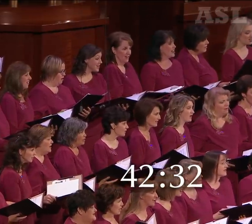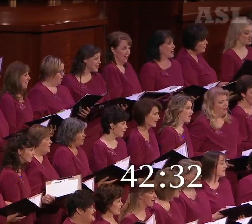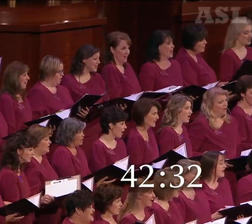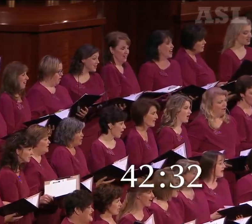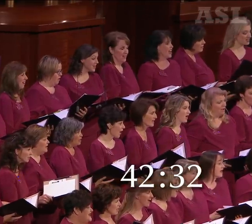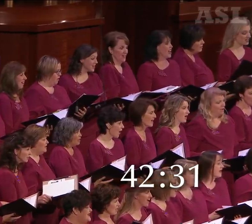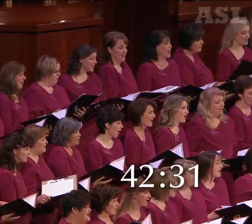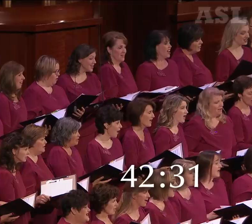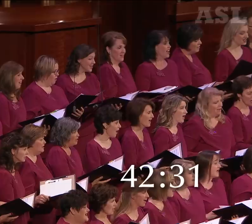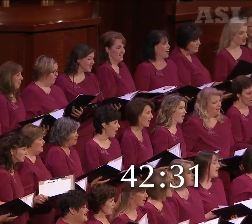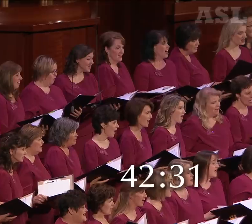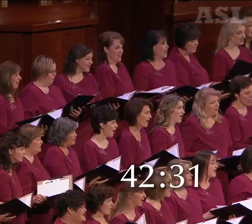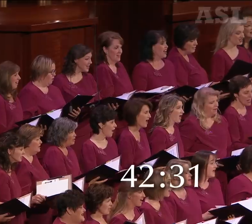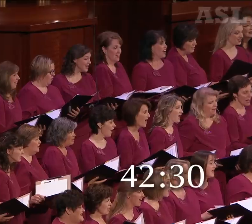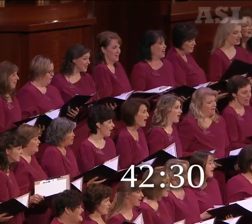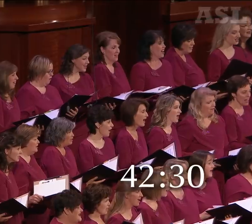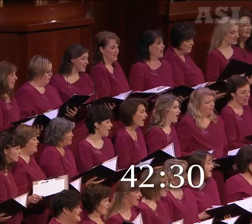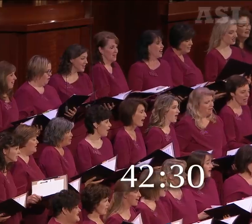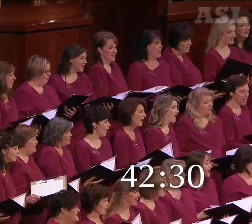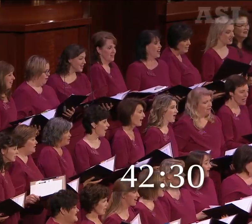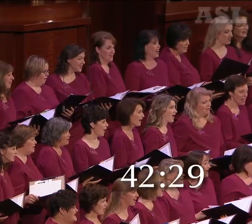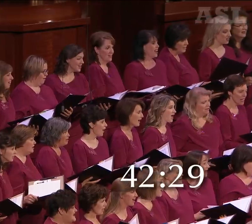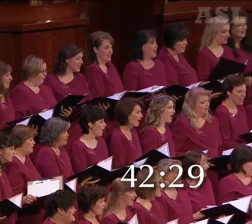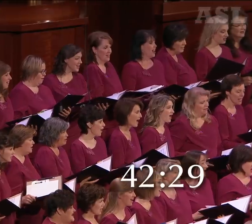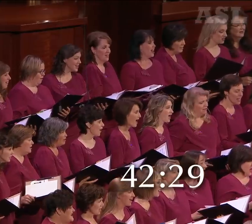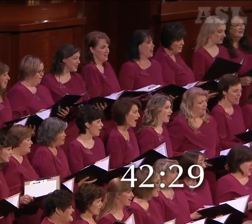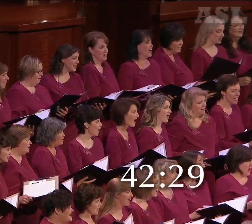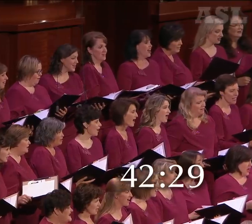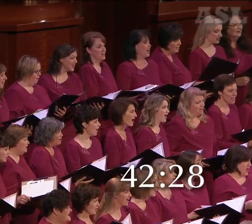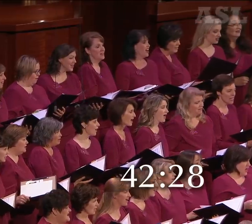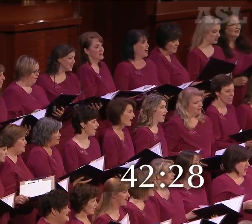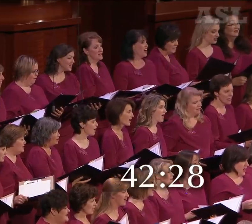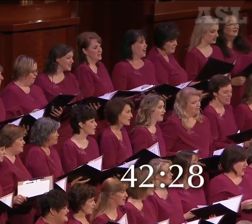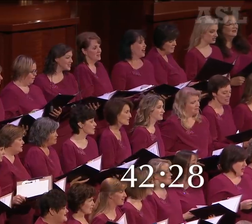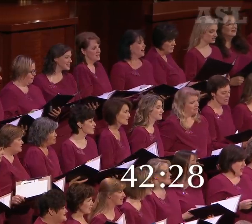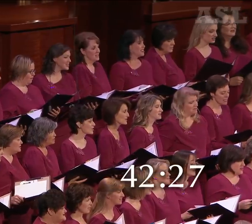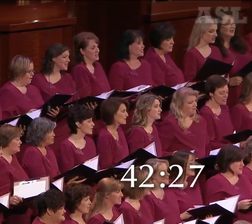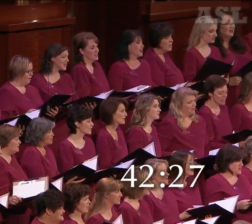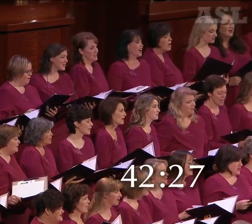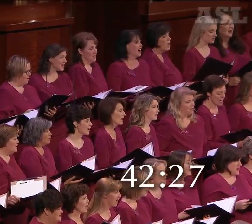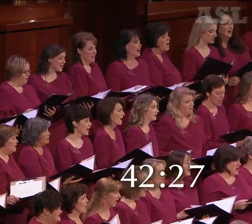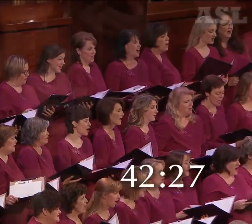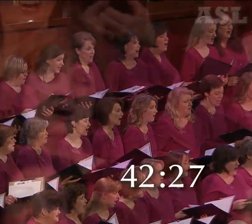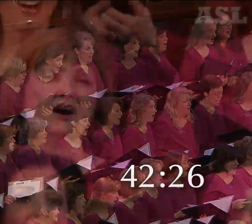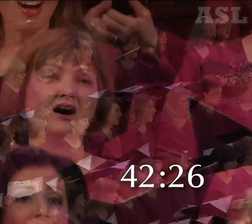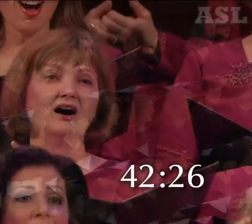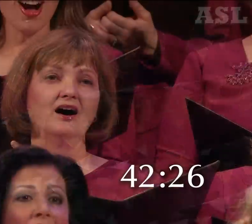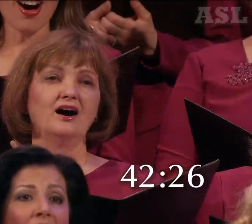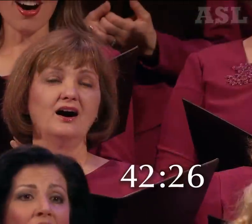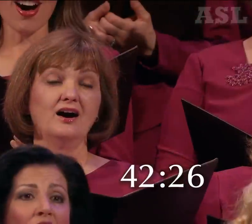THIS IS THE ENGLISH CLOSED CAPTION CHANNEL OF THE CHURCH OF JESUS CHRIST OF LATTER-DAY SAINTS.